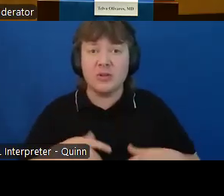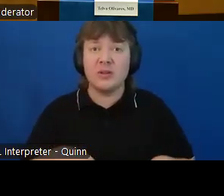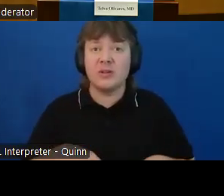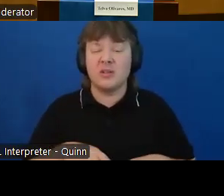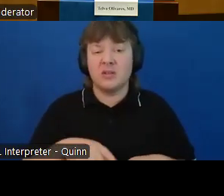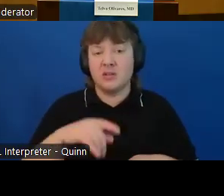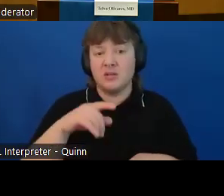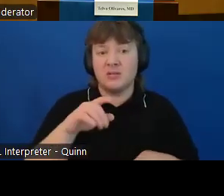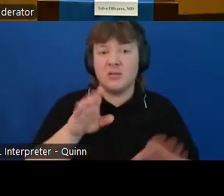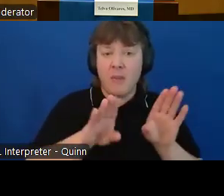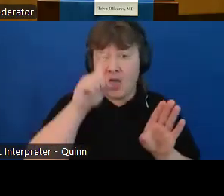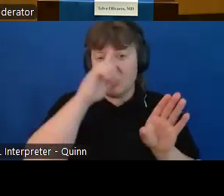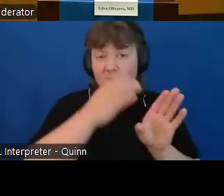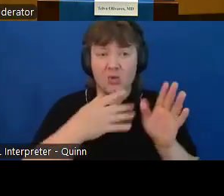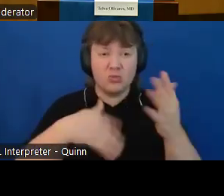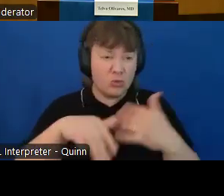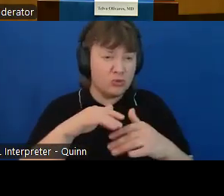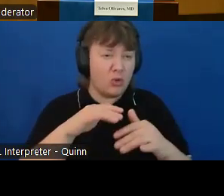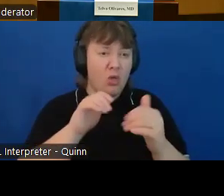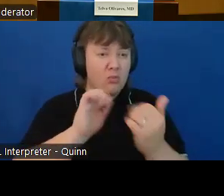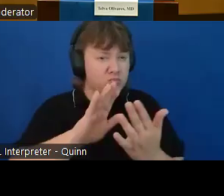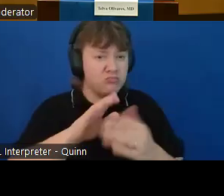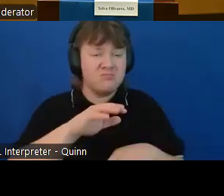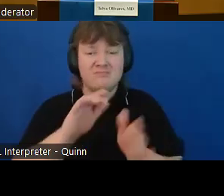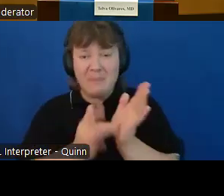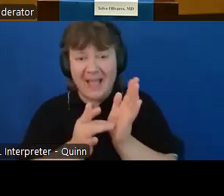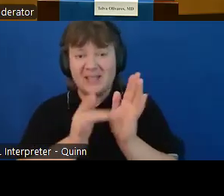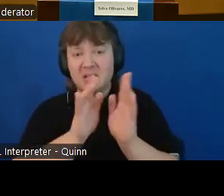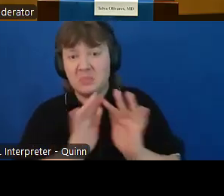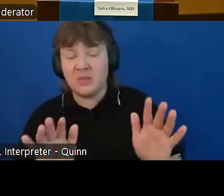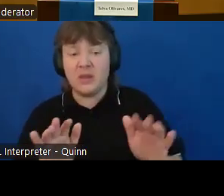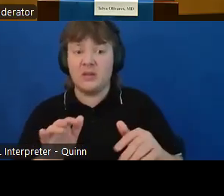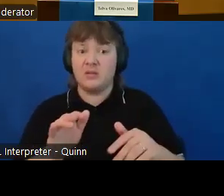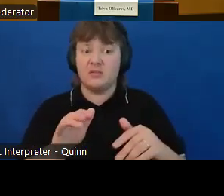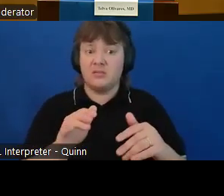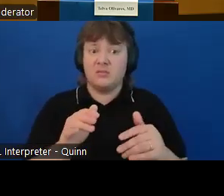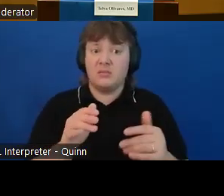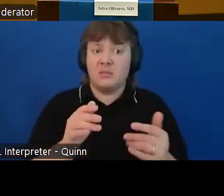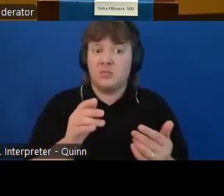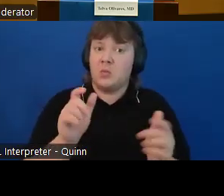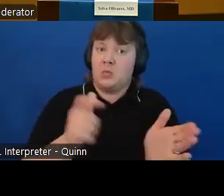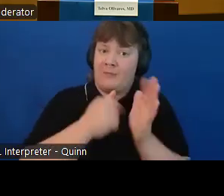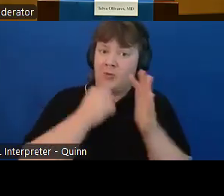well as medications and on from there. So there may we have to decide. We think that there is a